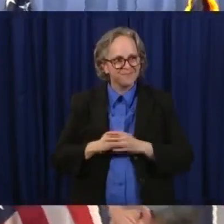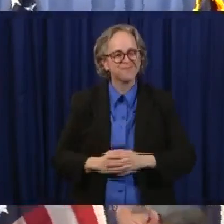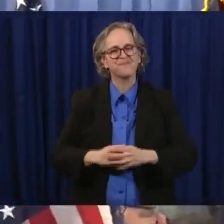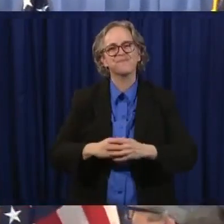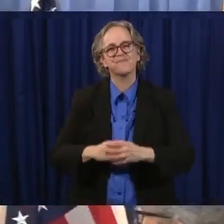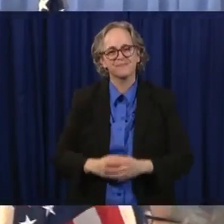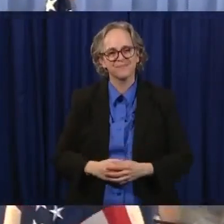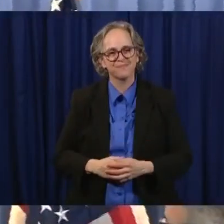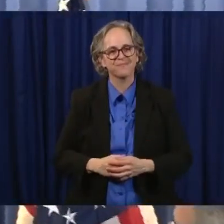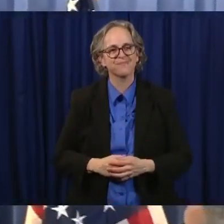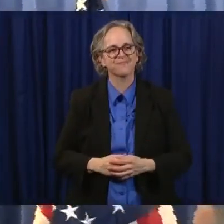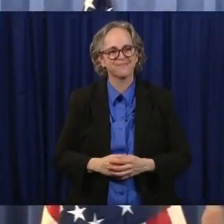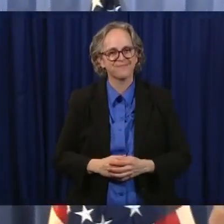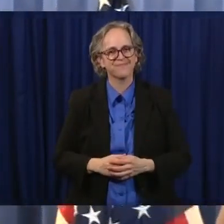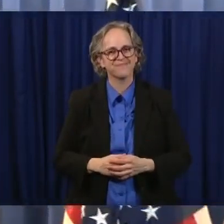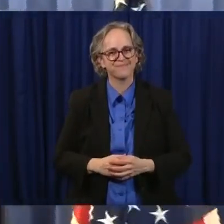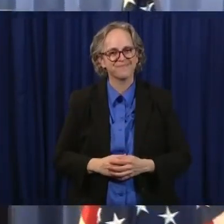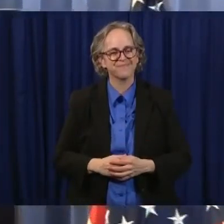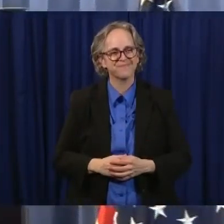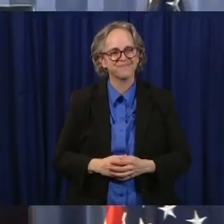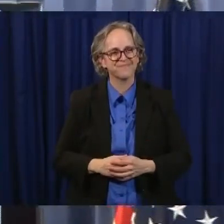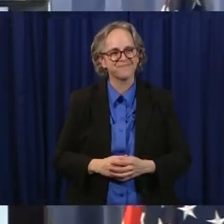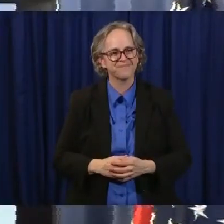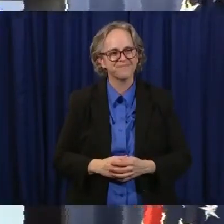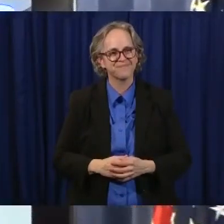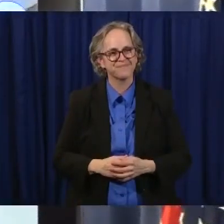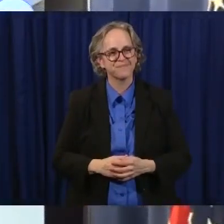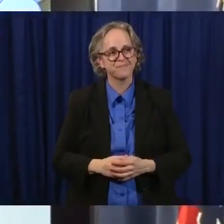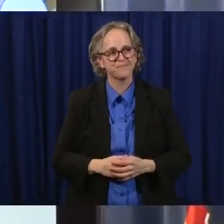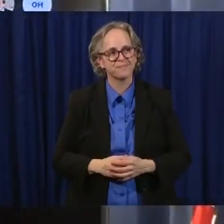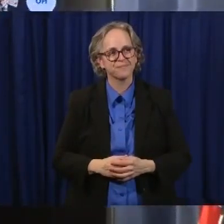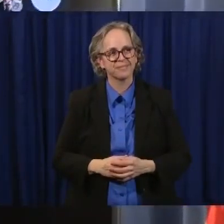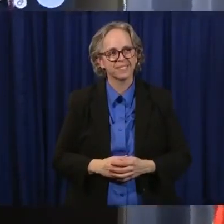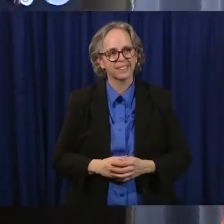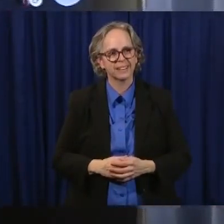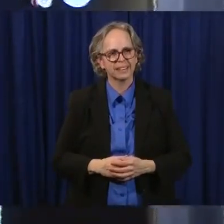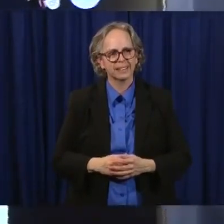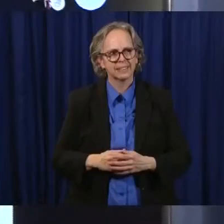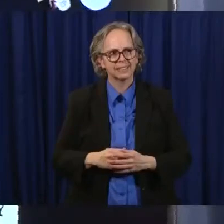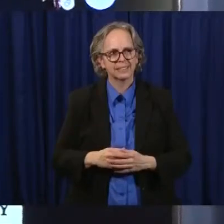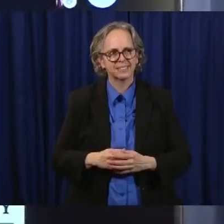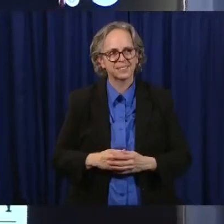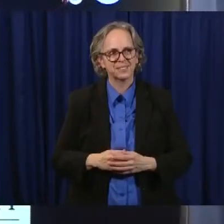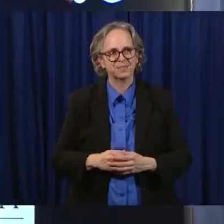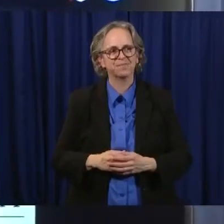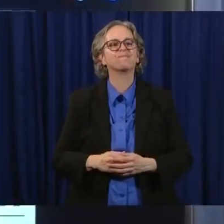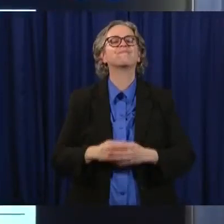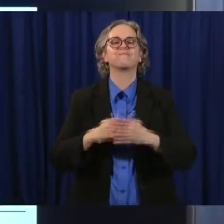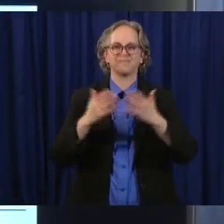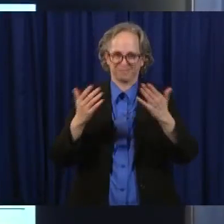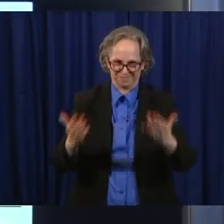FROM DR. MARK WEIR AS WE MOVE FORWARD. THANK YOU VERY MUCH. WE WILL TURN IT OVER TO YOU.